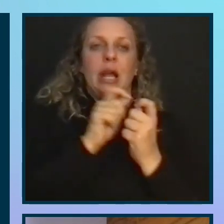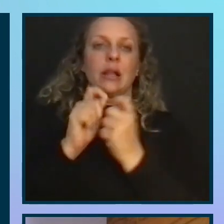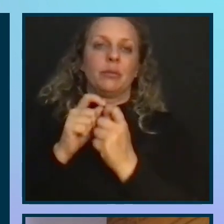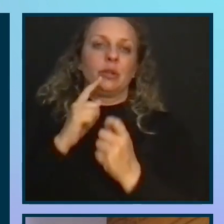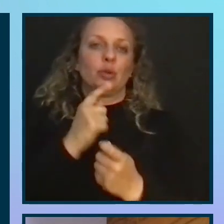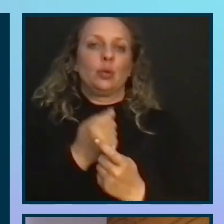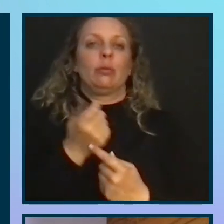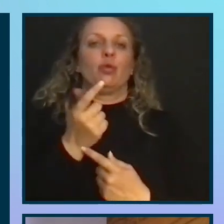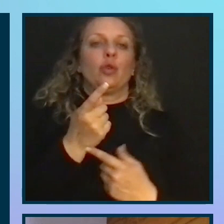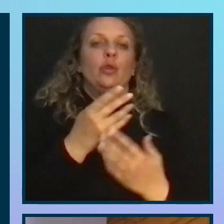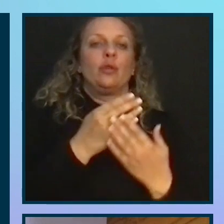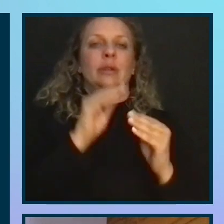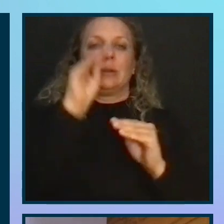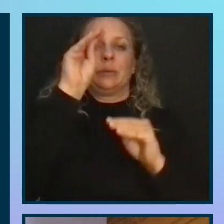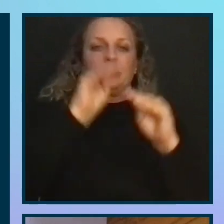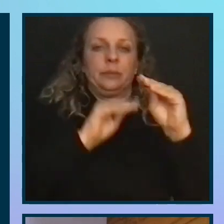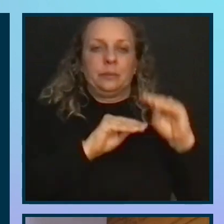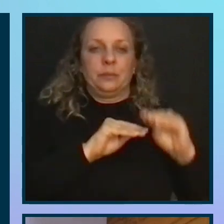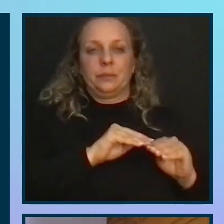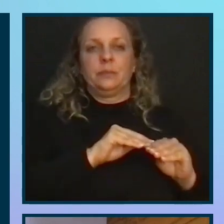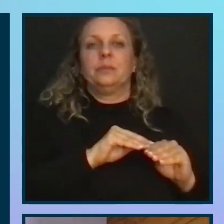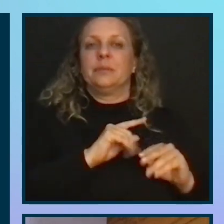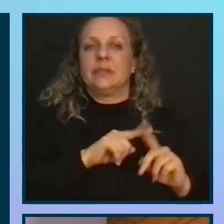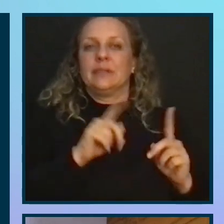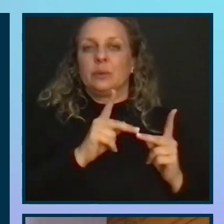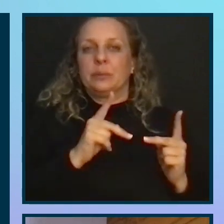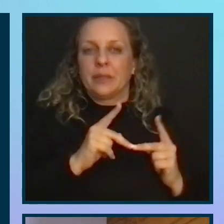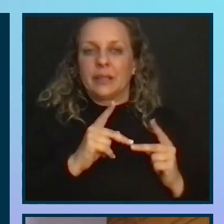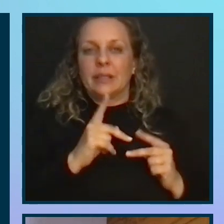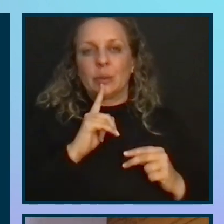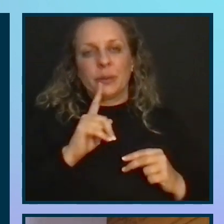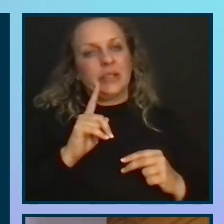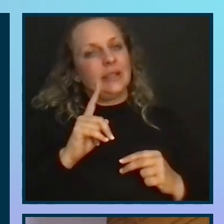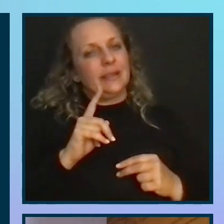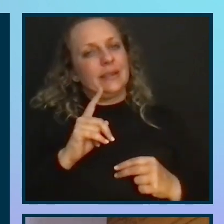and just position them in a place that was useful and available to all users.